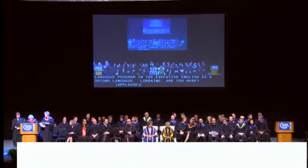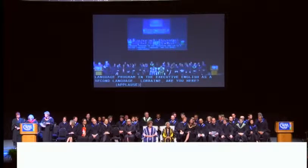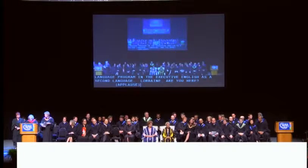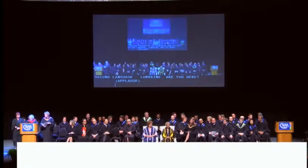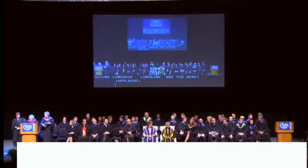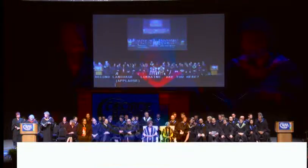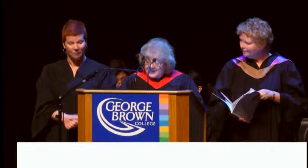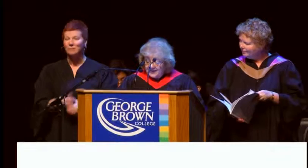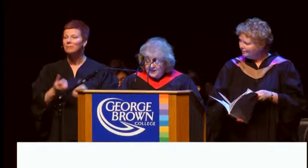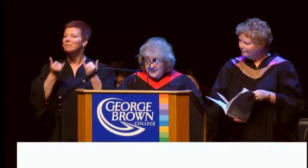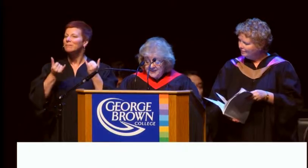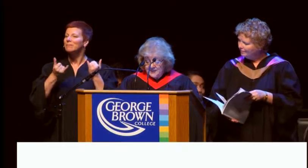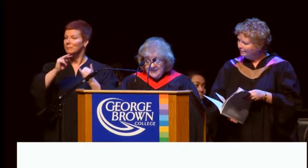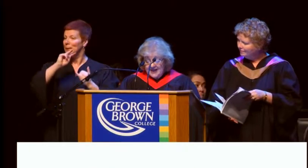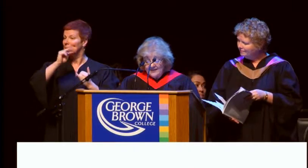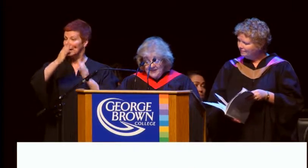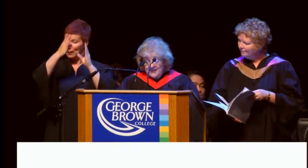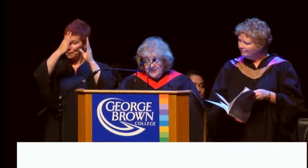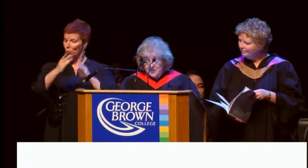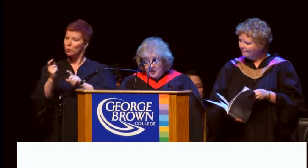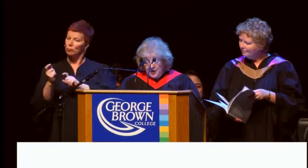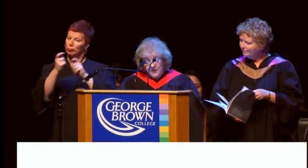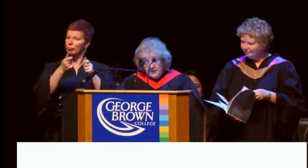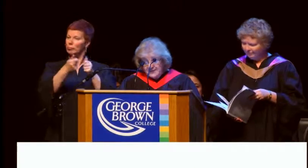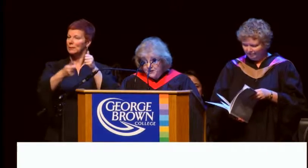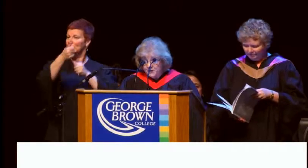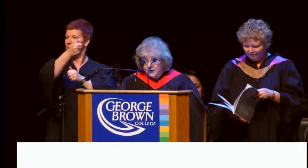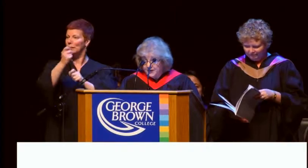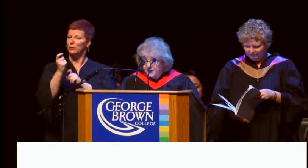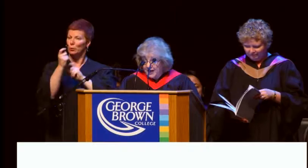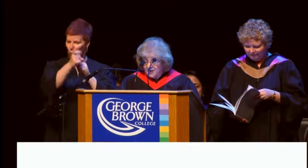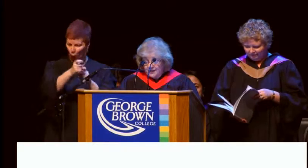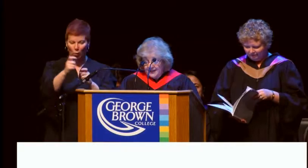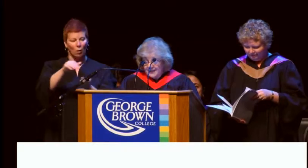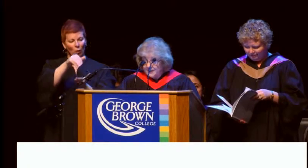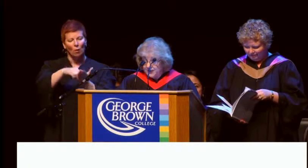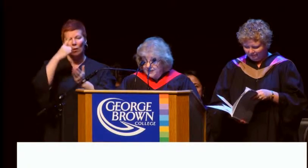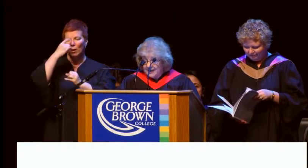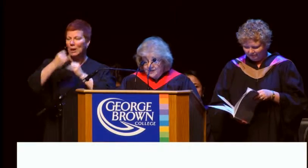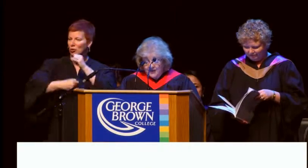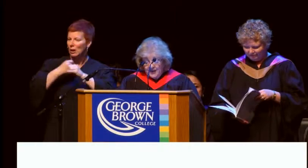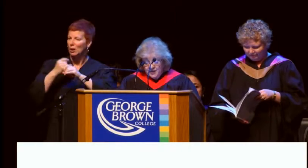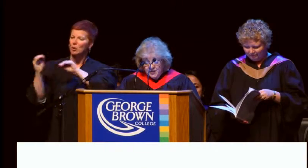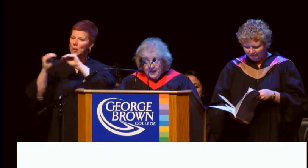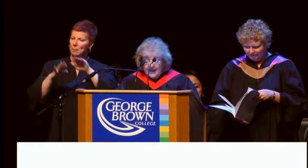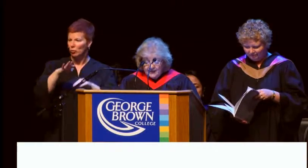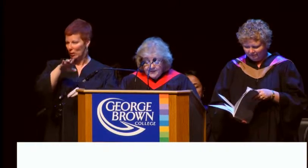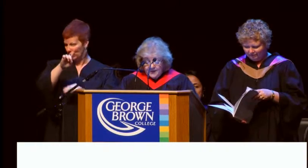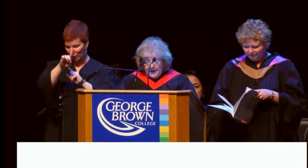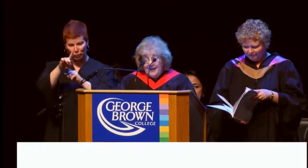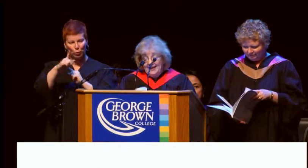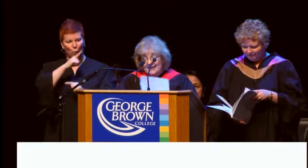THE SECOND RECIPIENT OF A DEAN'S AWARD FOR THE CENTRE FOR INTERNATIONAL AND IMMIGRANT EDUCATION IS SERGEI BASIK.